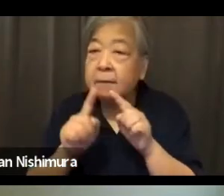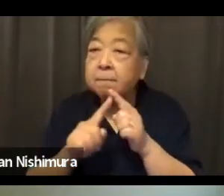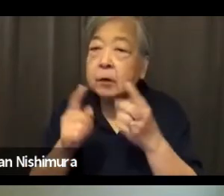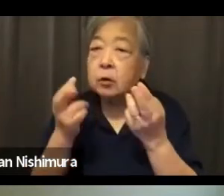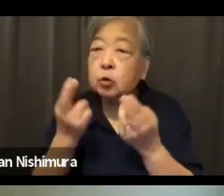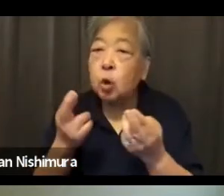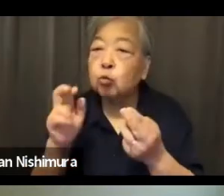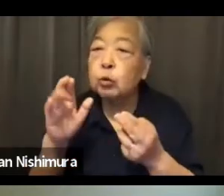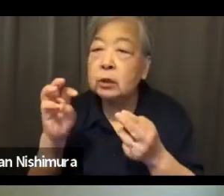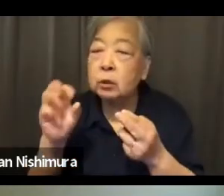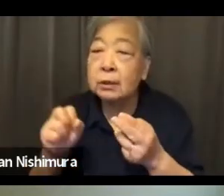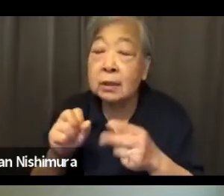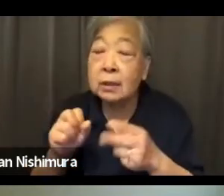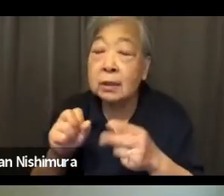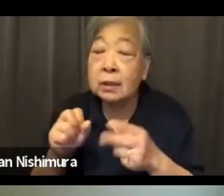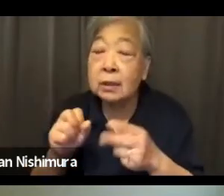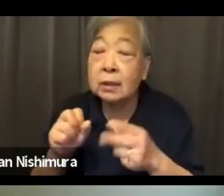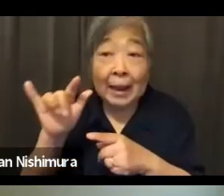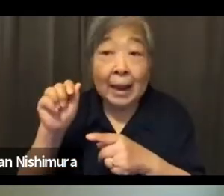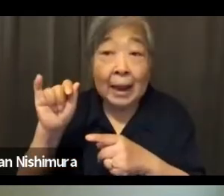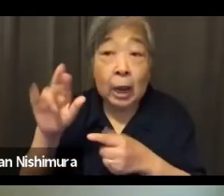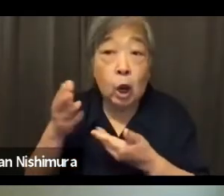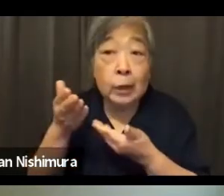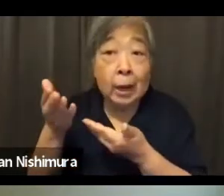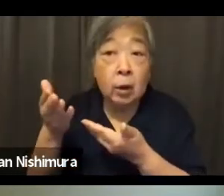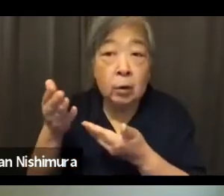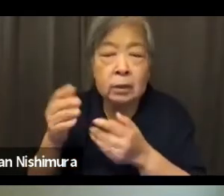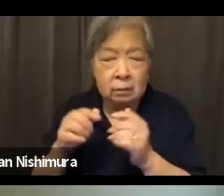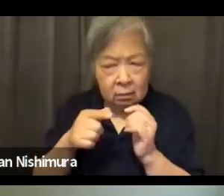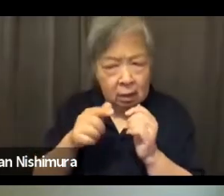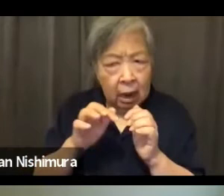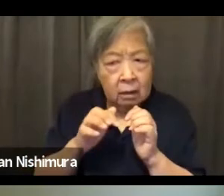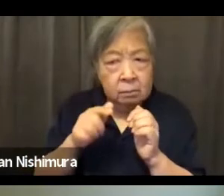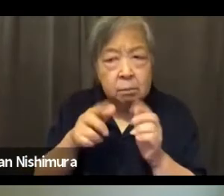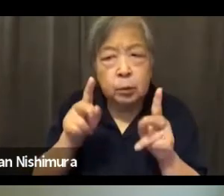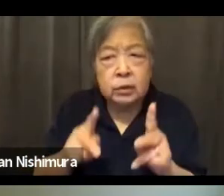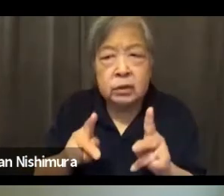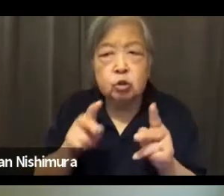How is this person going to travel with the service animal or emotional support animal?